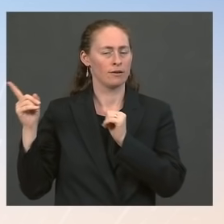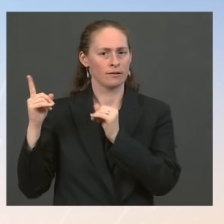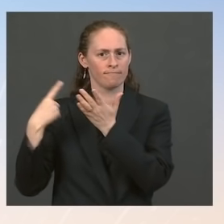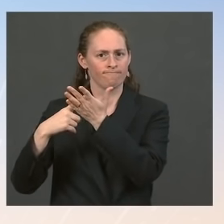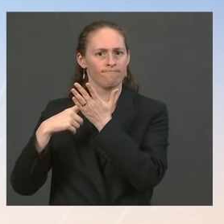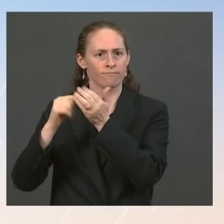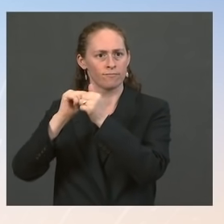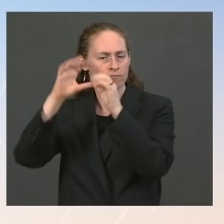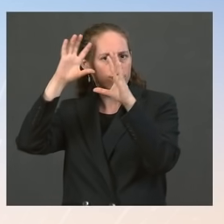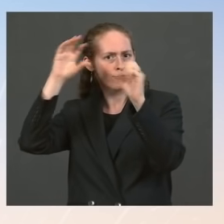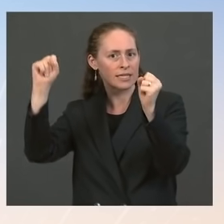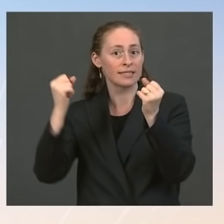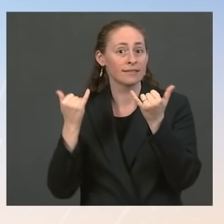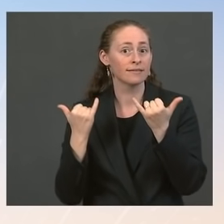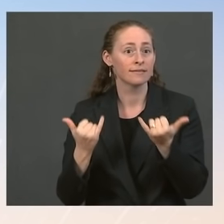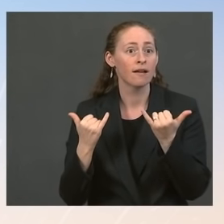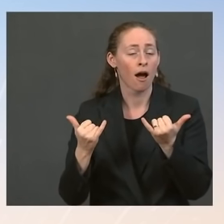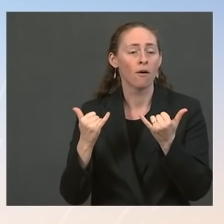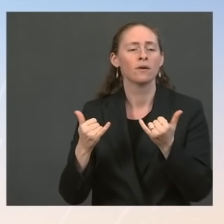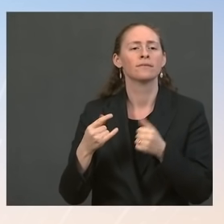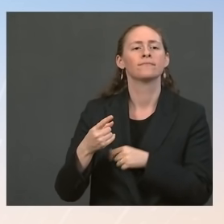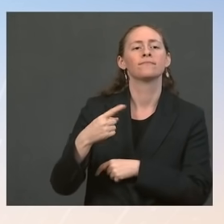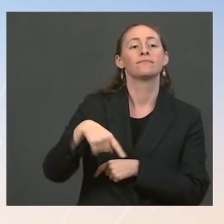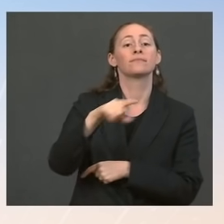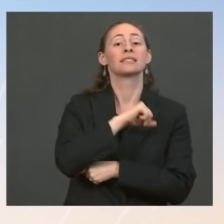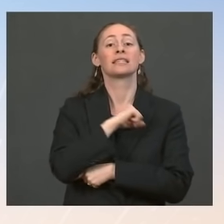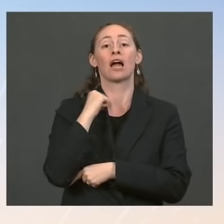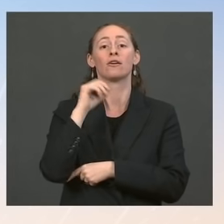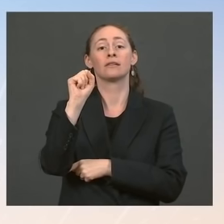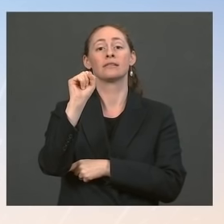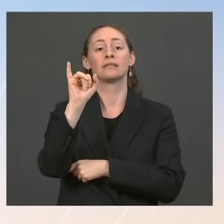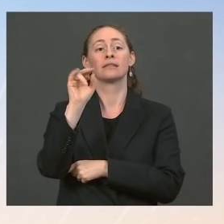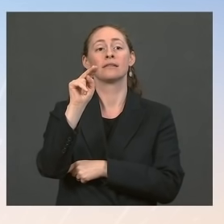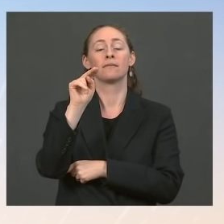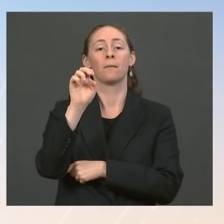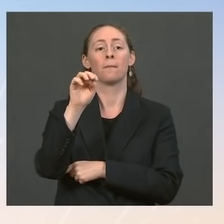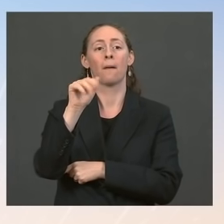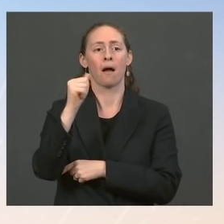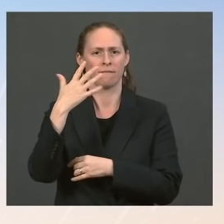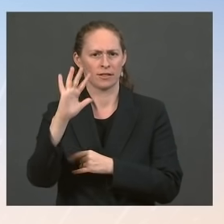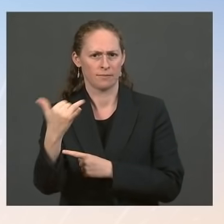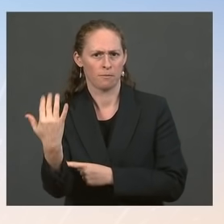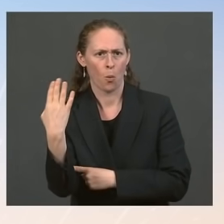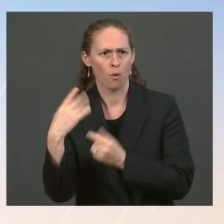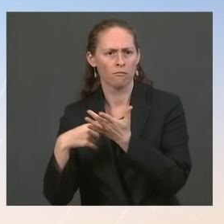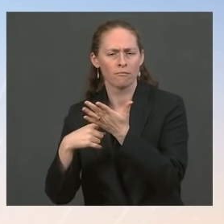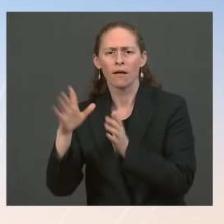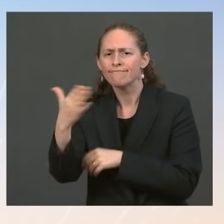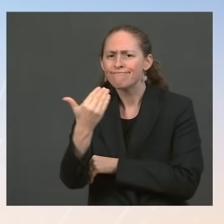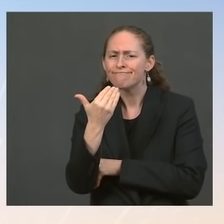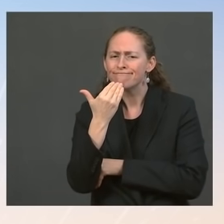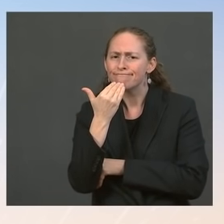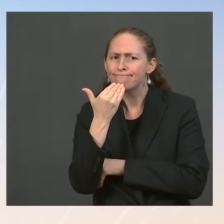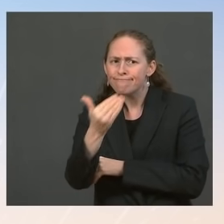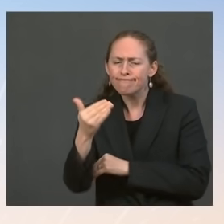And Senator Sinema had a meeting with the President earlier today. They had a constructive meeting, agreed that we are at a pivotal moment,